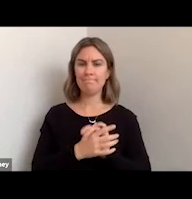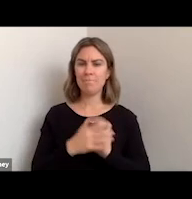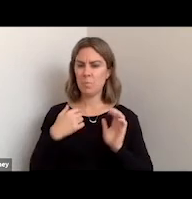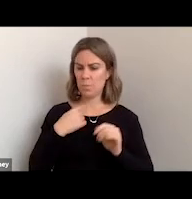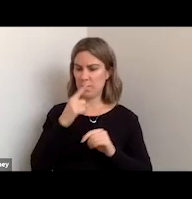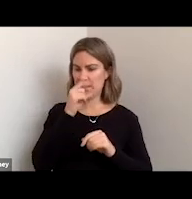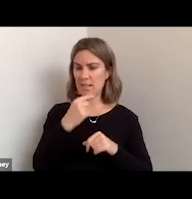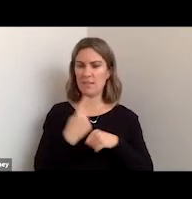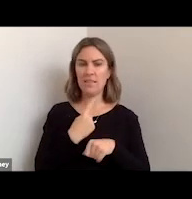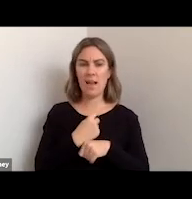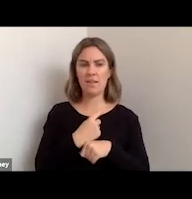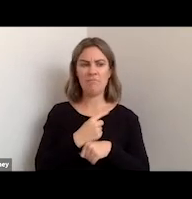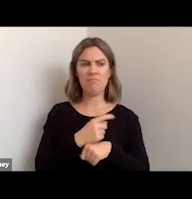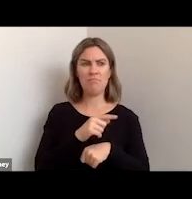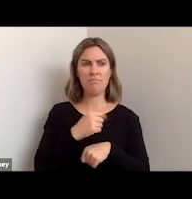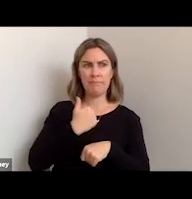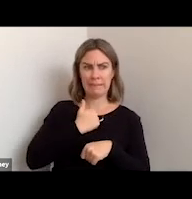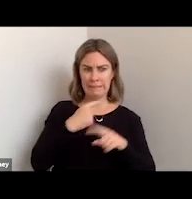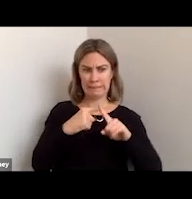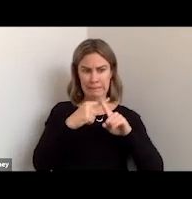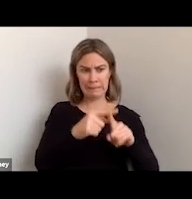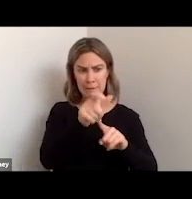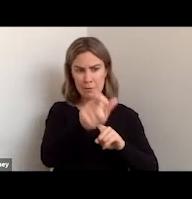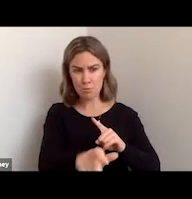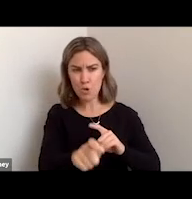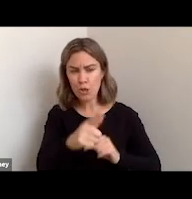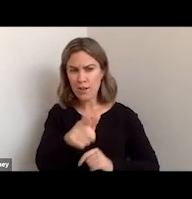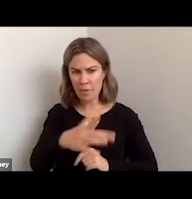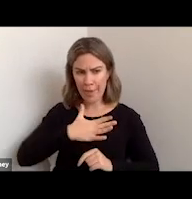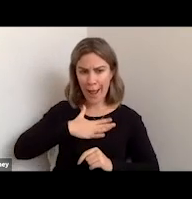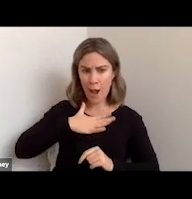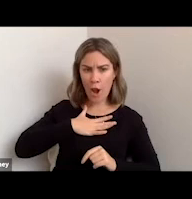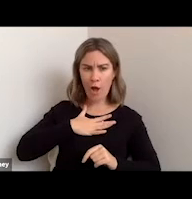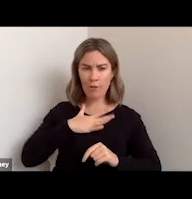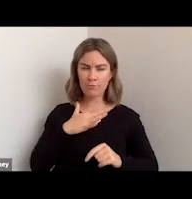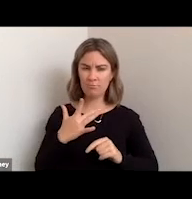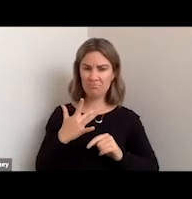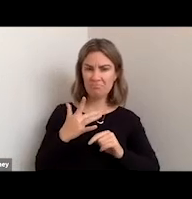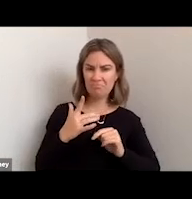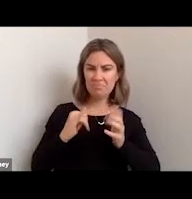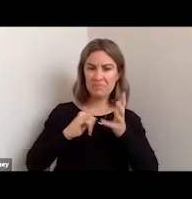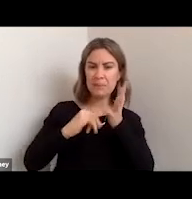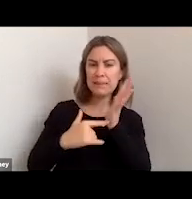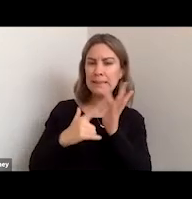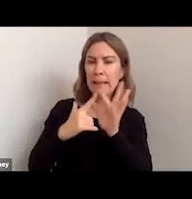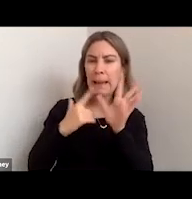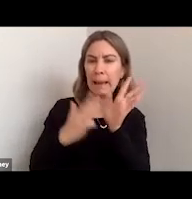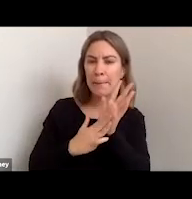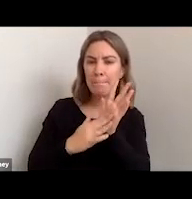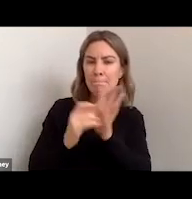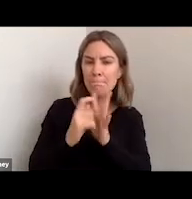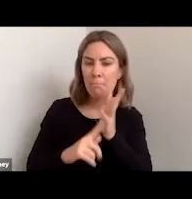edgy performances and steam punk", and - I don't know, you know your